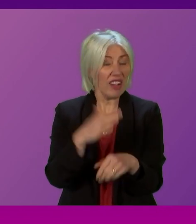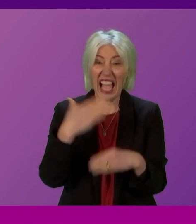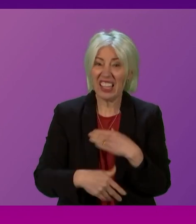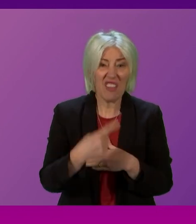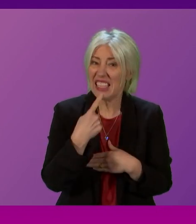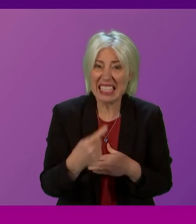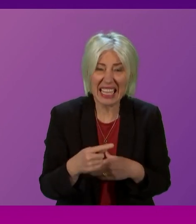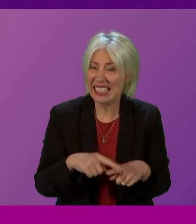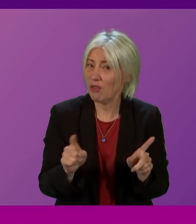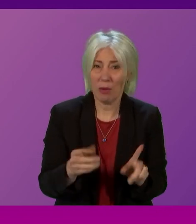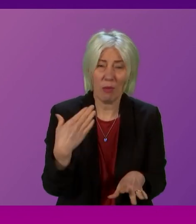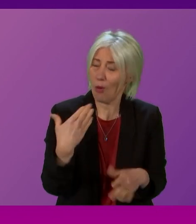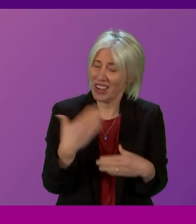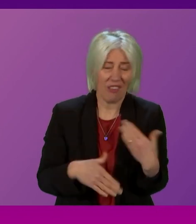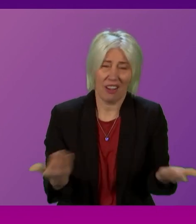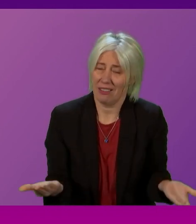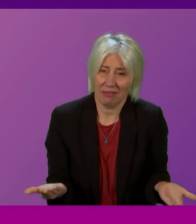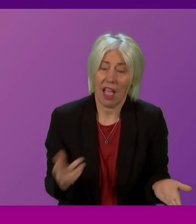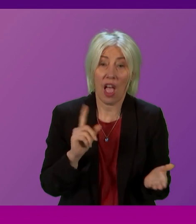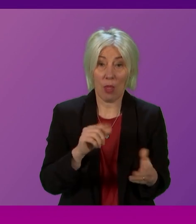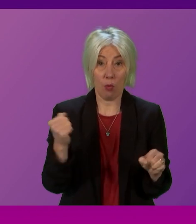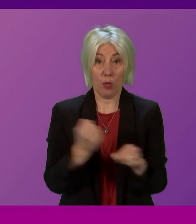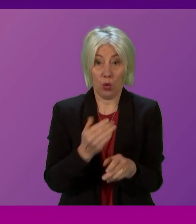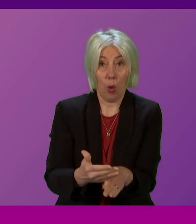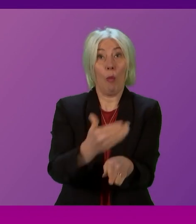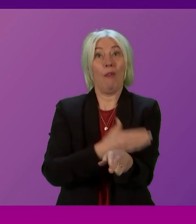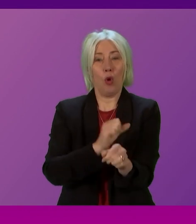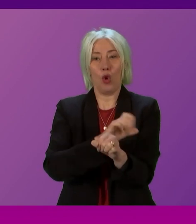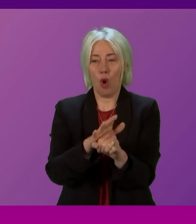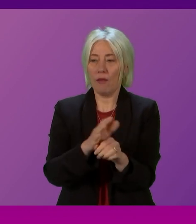otherwise—and the actions that we are taking around investment, staffing and reforms to